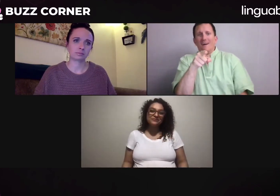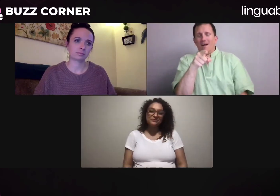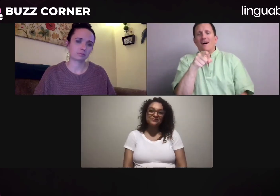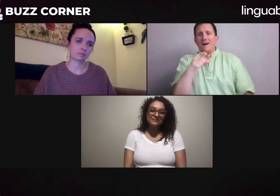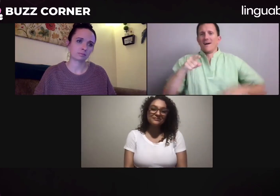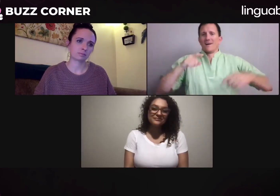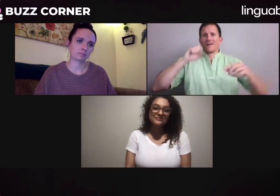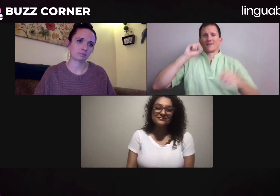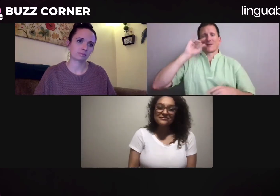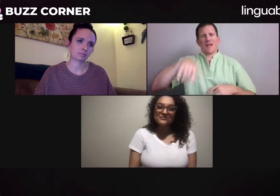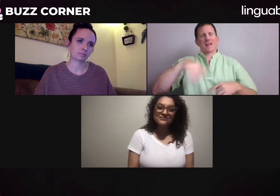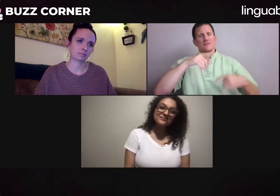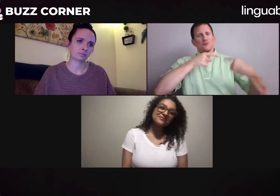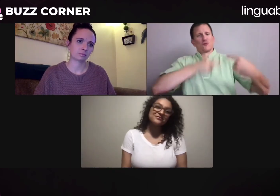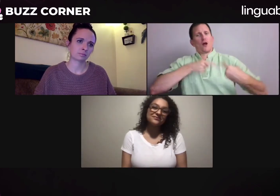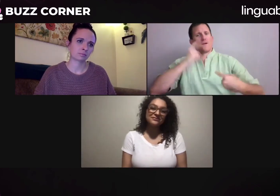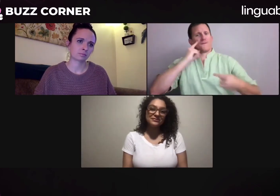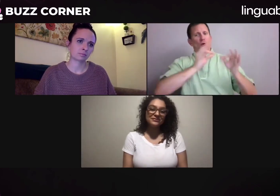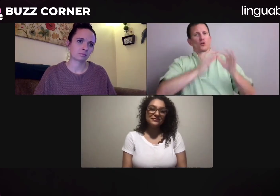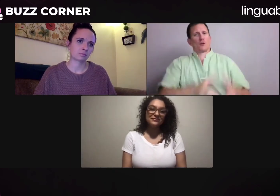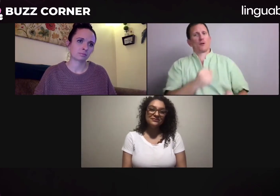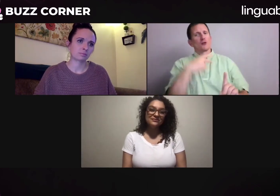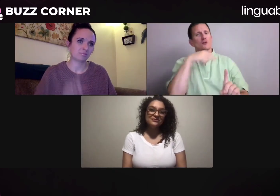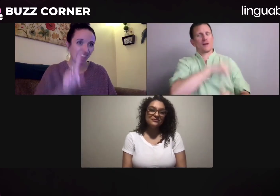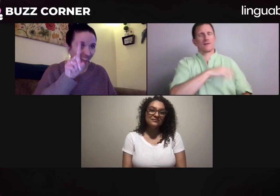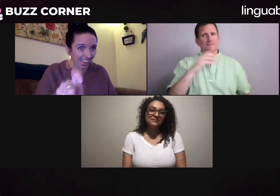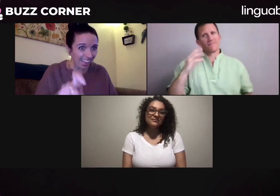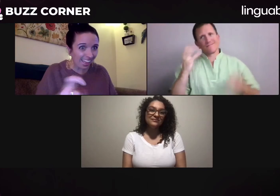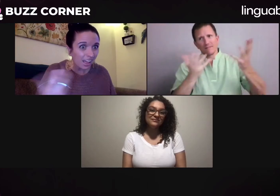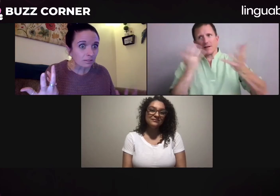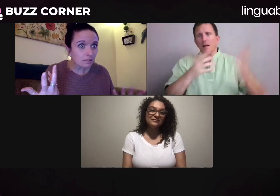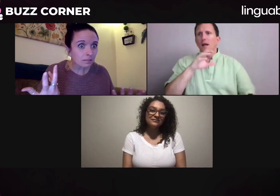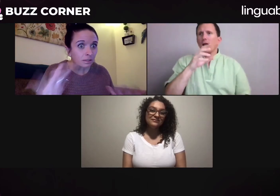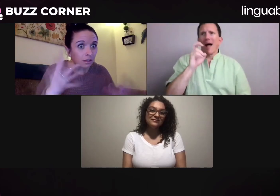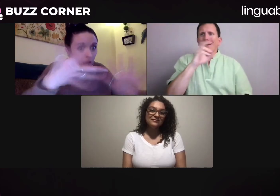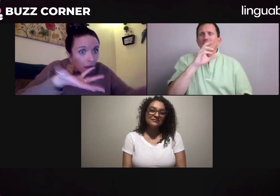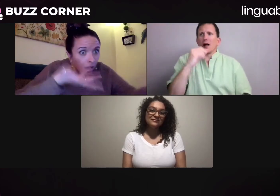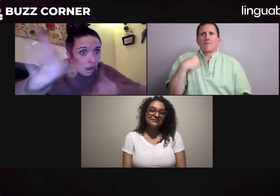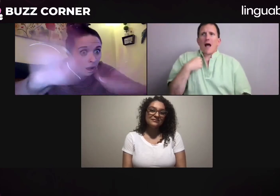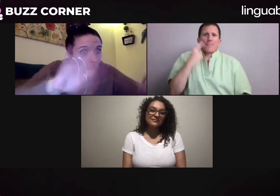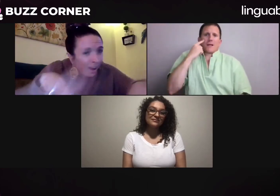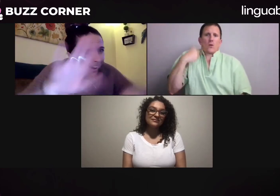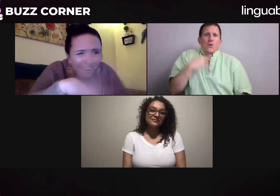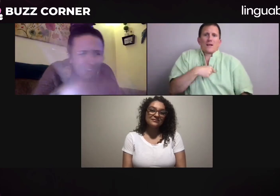It's also about knowing your consumer, right? So, yes.